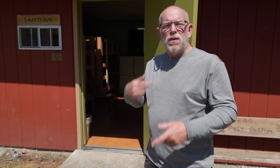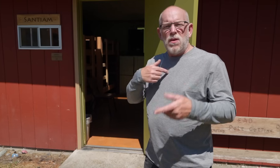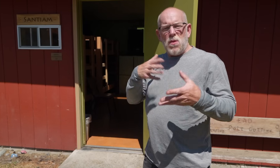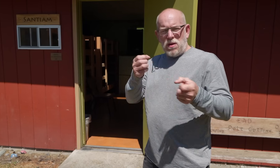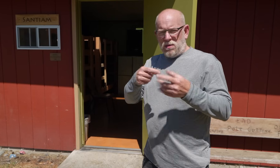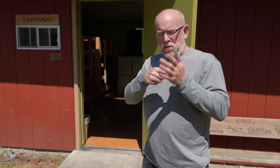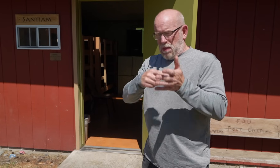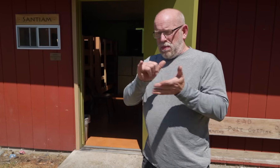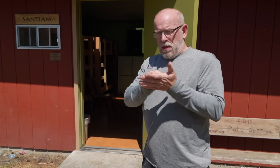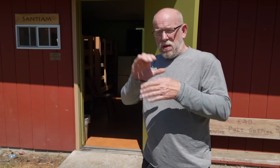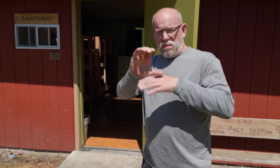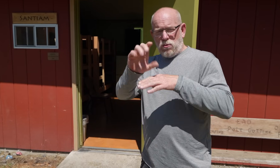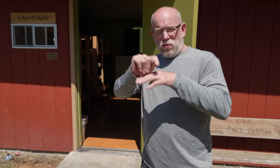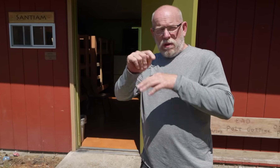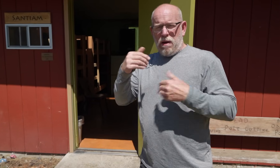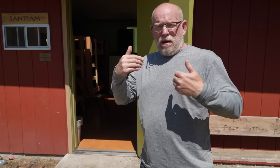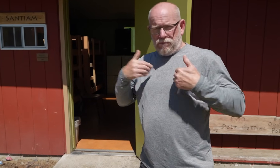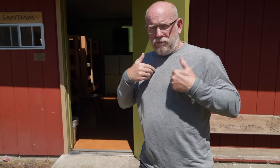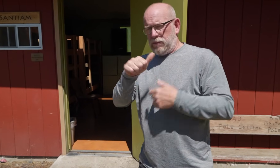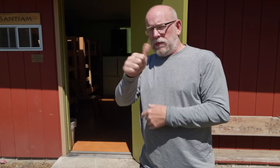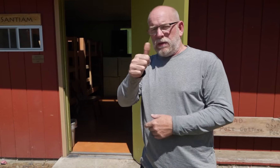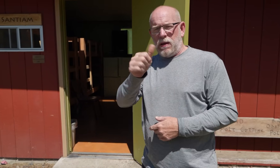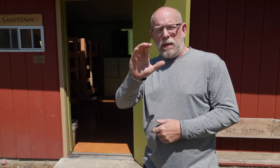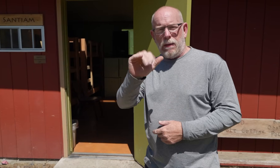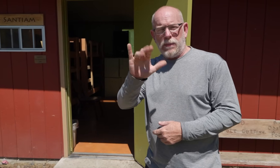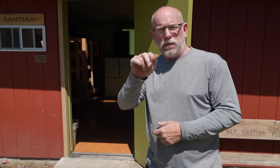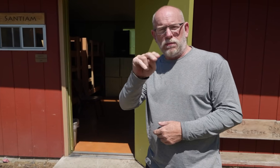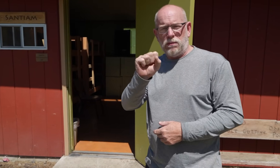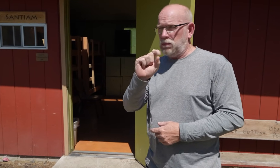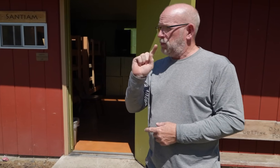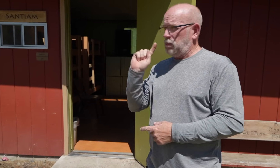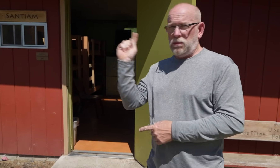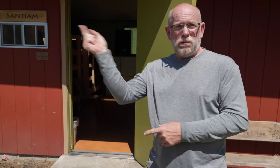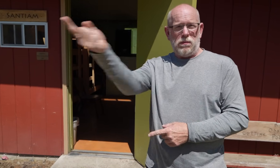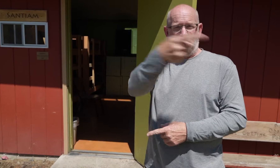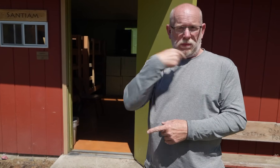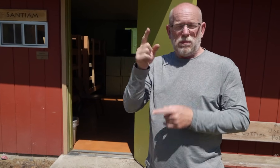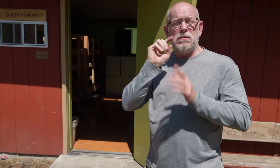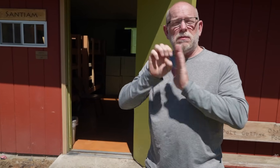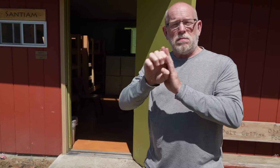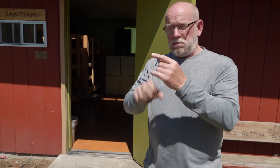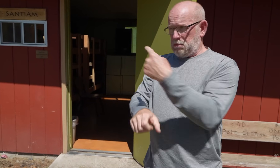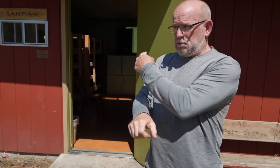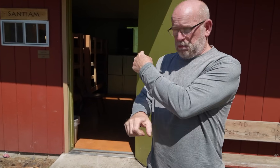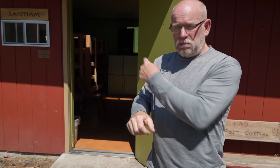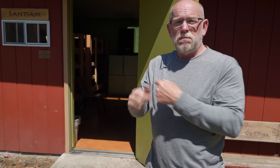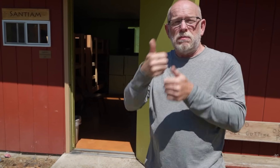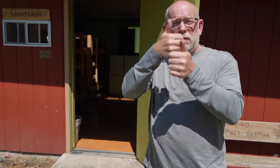I’ll show you the five cabins Camp Taloali has in the circle. For example, this cabin is one of eight.